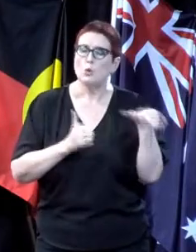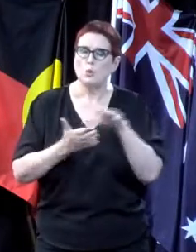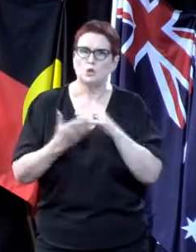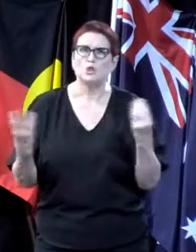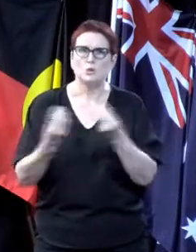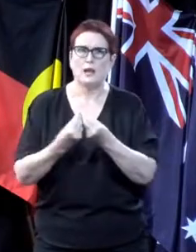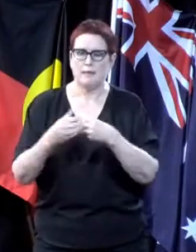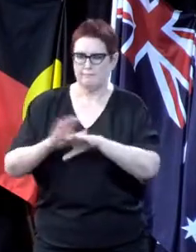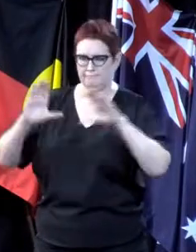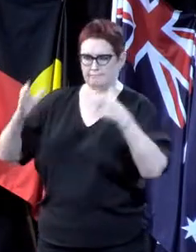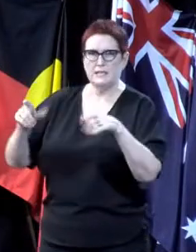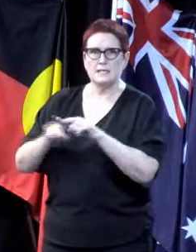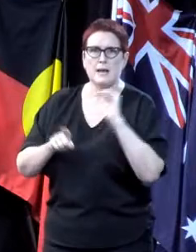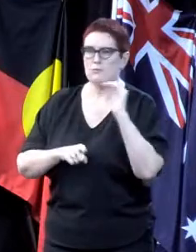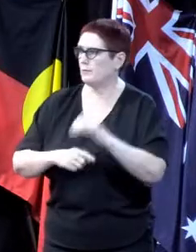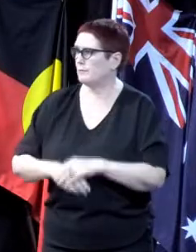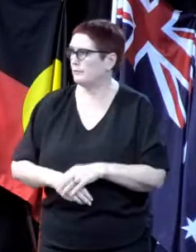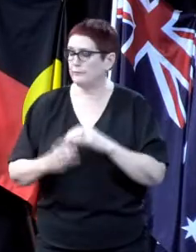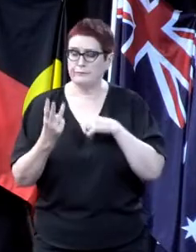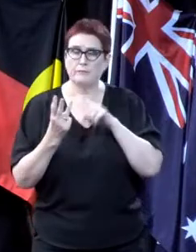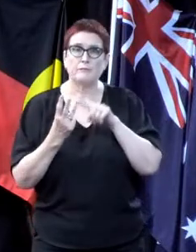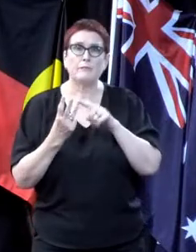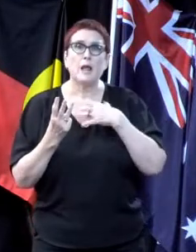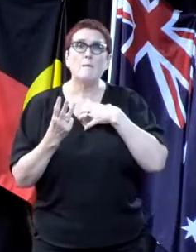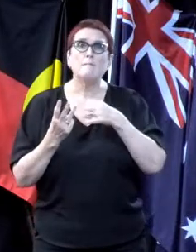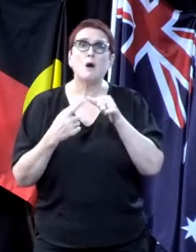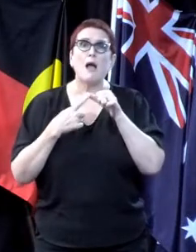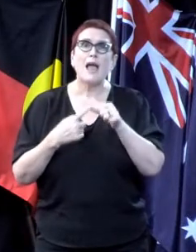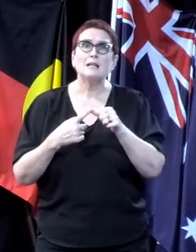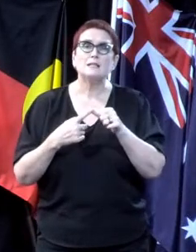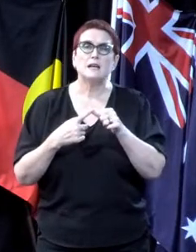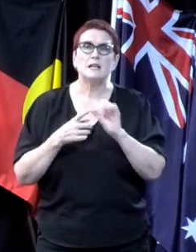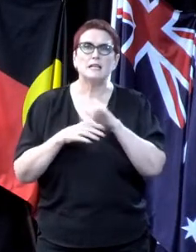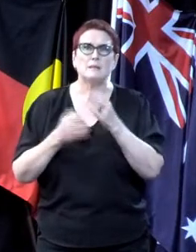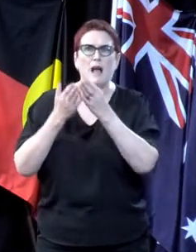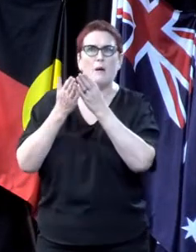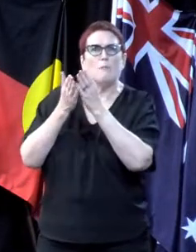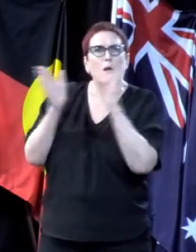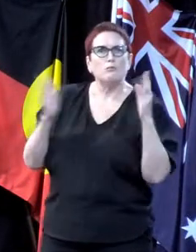I should clarify that my answer was in response to my broader regional role and not my direct experience at Thuringowa.